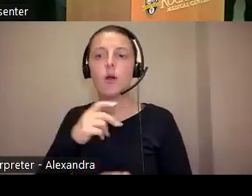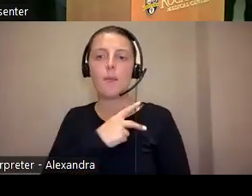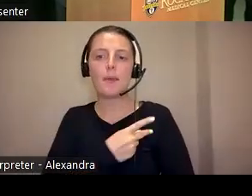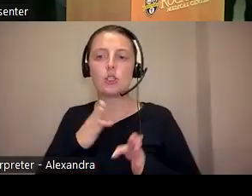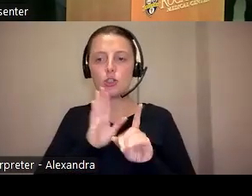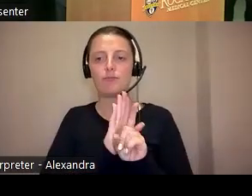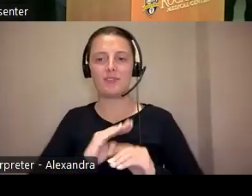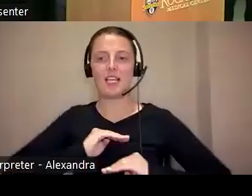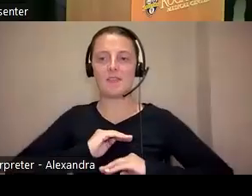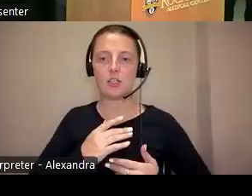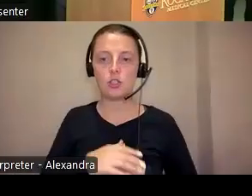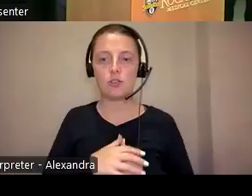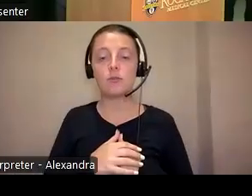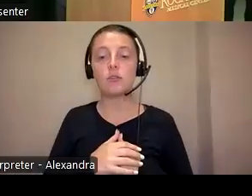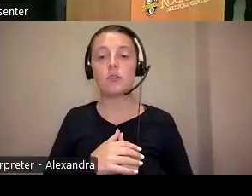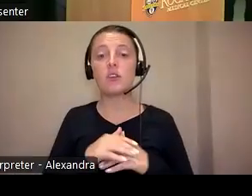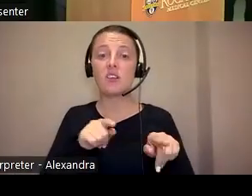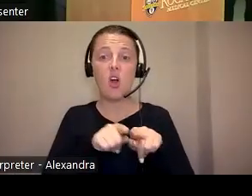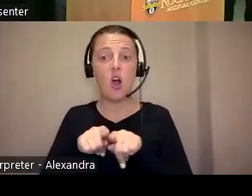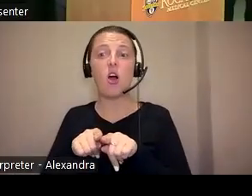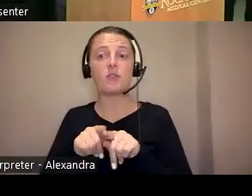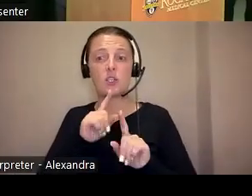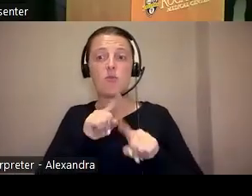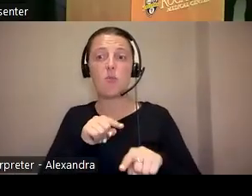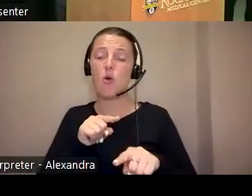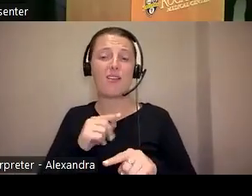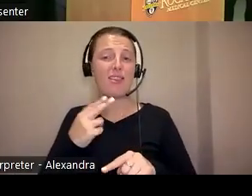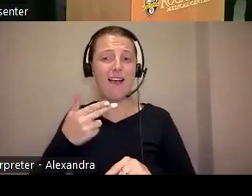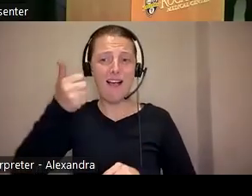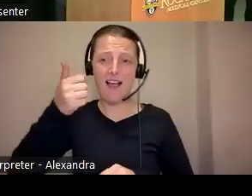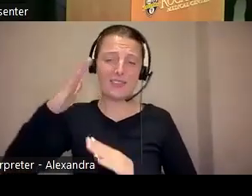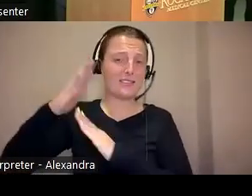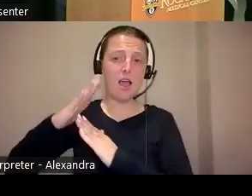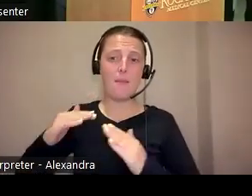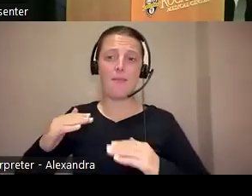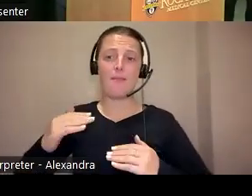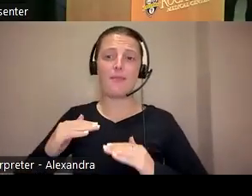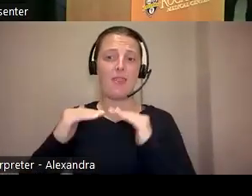uh the highest levels of satisfaction. So we see uh that most of these individuals are reporting